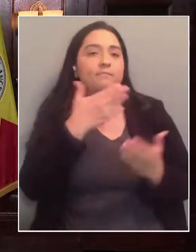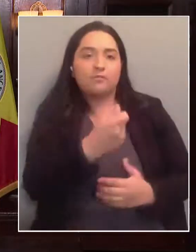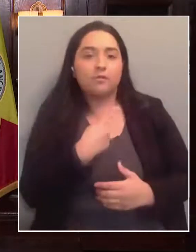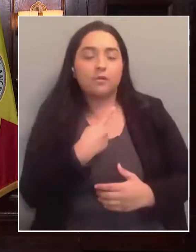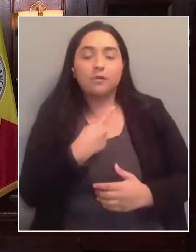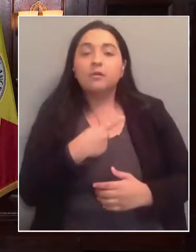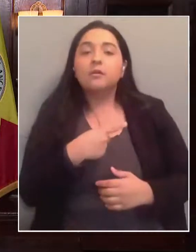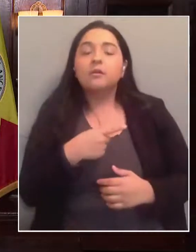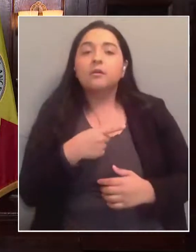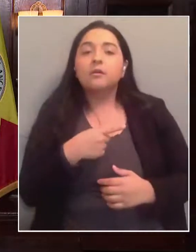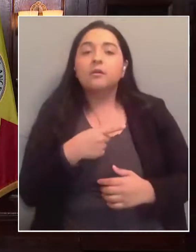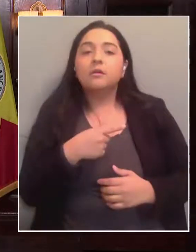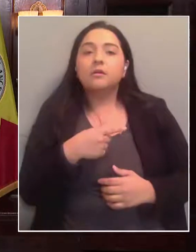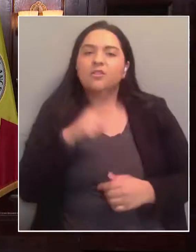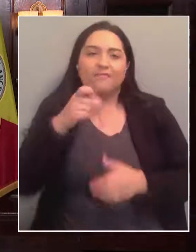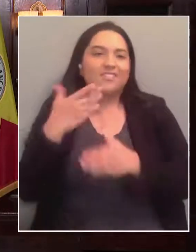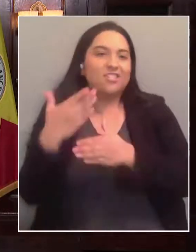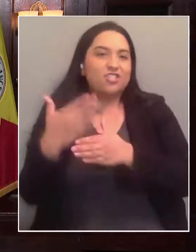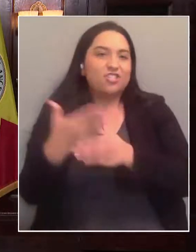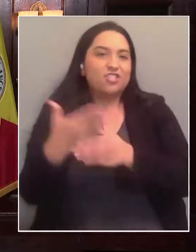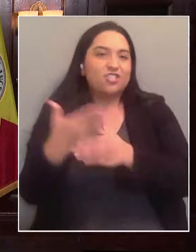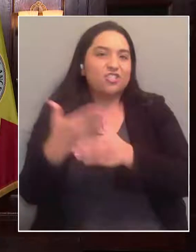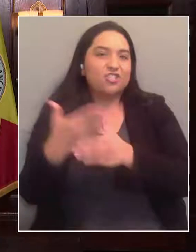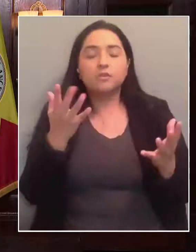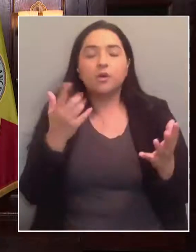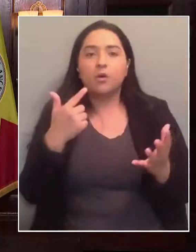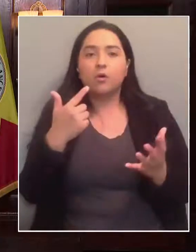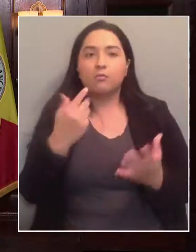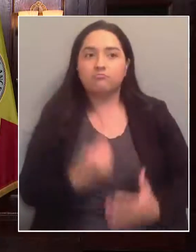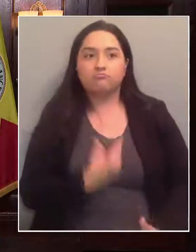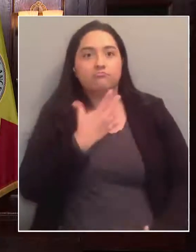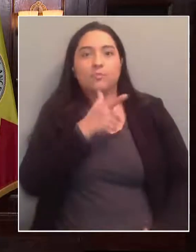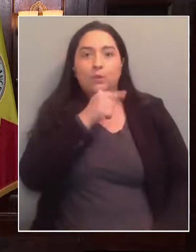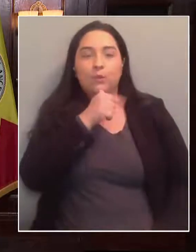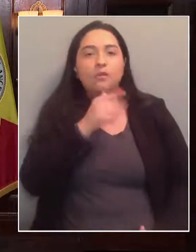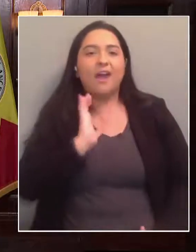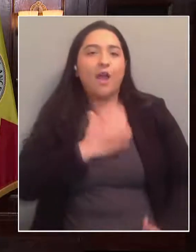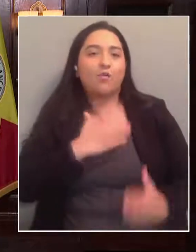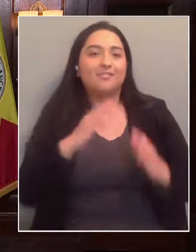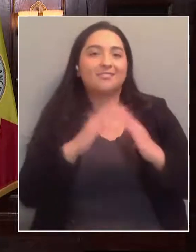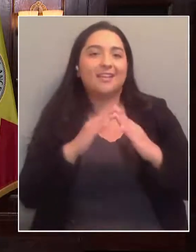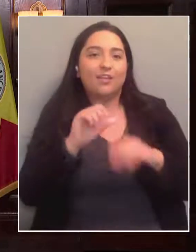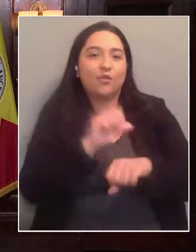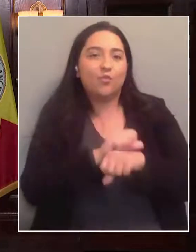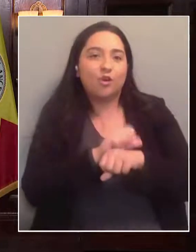FIRST OF ALL, I HAVE BEEN AMAZED BY OUR CITY WORK FORCE, WHETHER THEY WEAR A BADGE OR